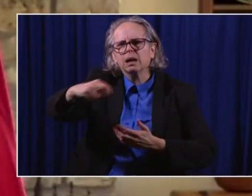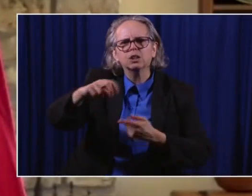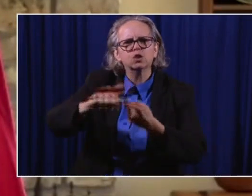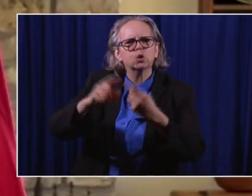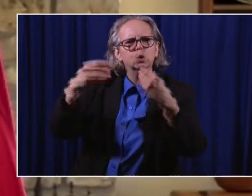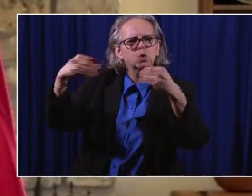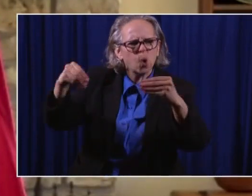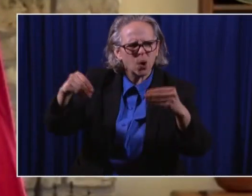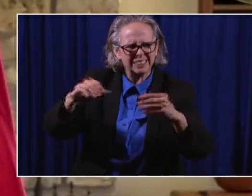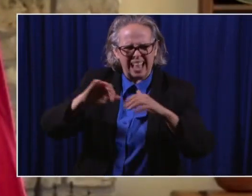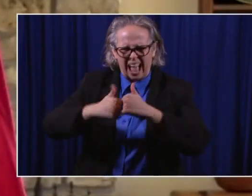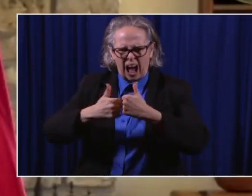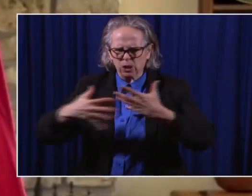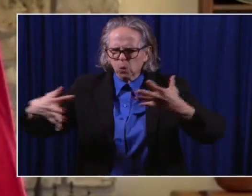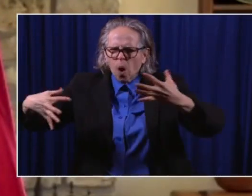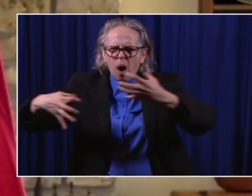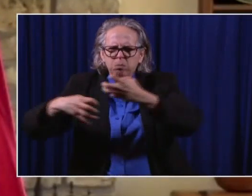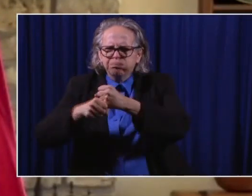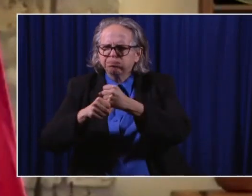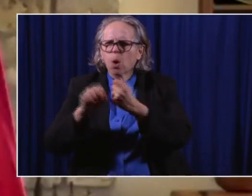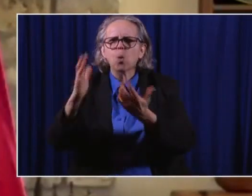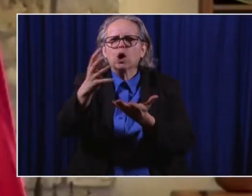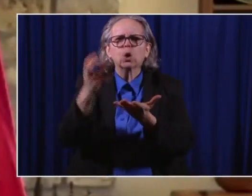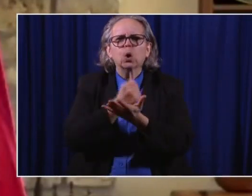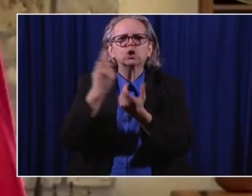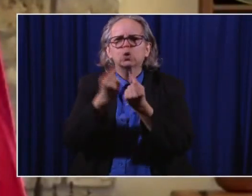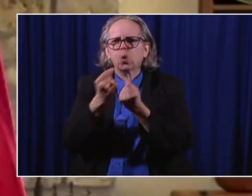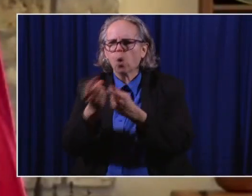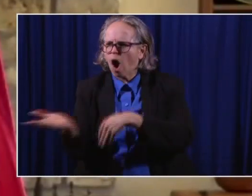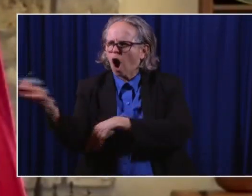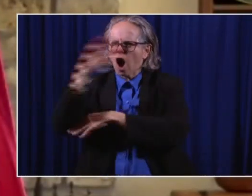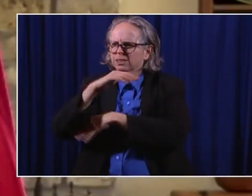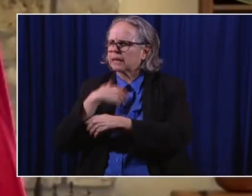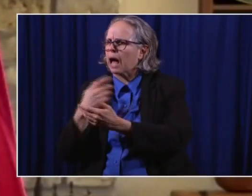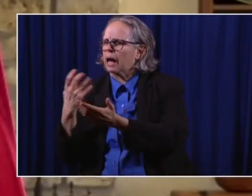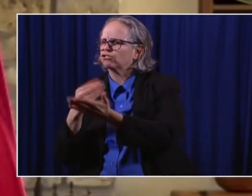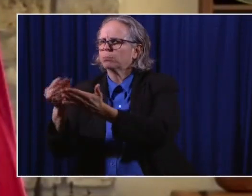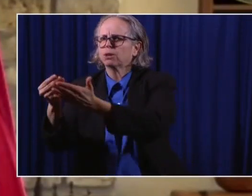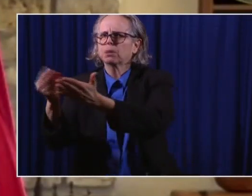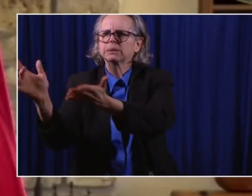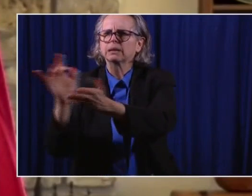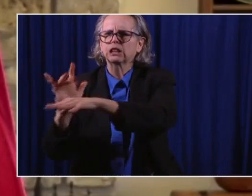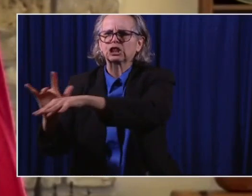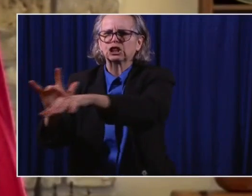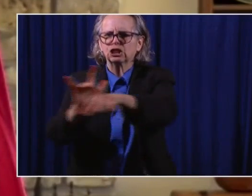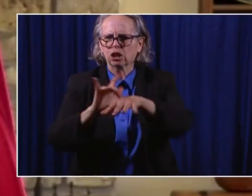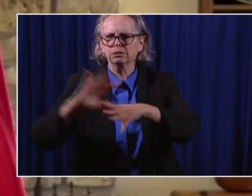YOU CAN BUY THE , BUT MAKE A LIST AND CONSOLIDATED. THESE ARE CIVIL THINGS -- AND